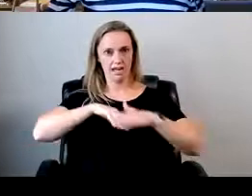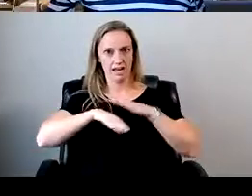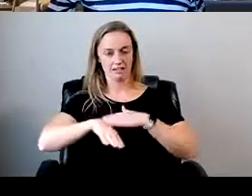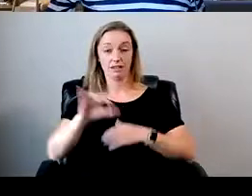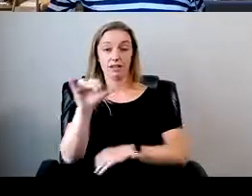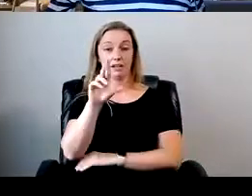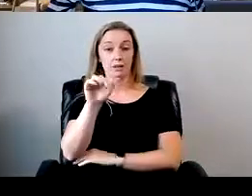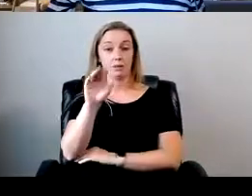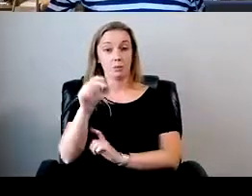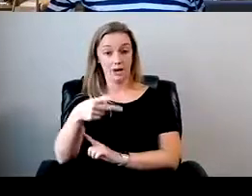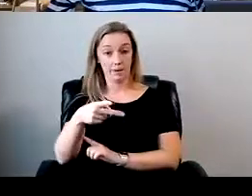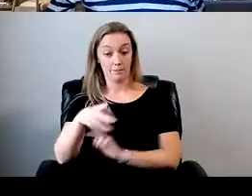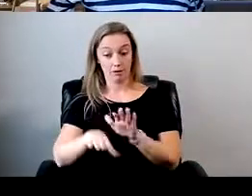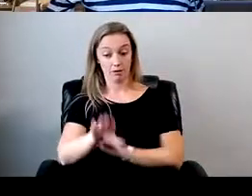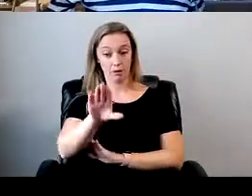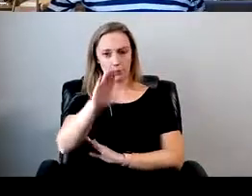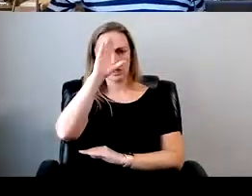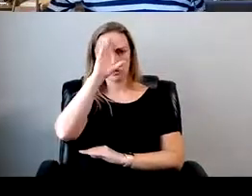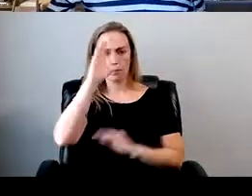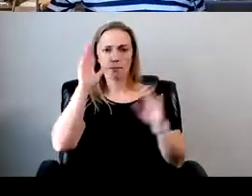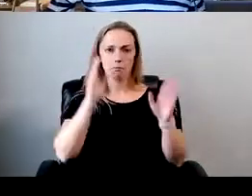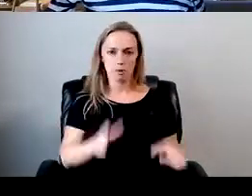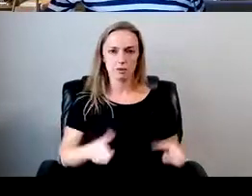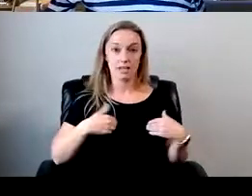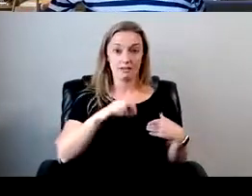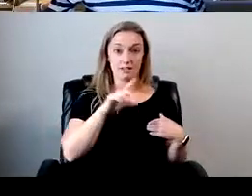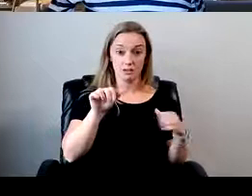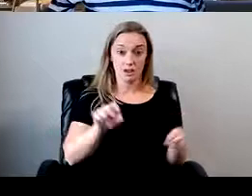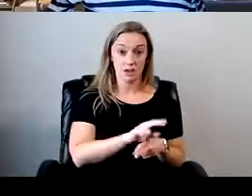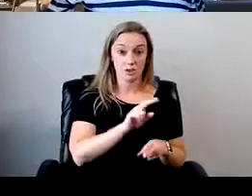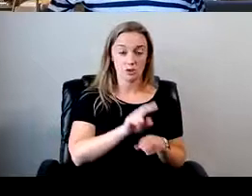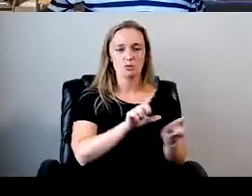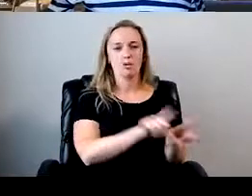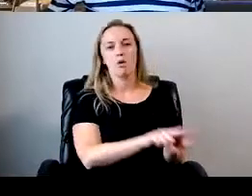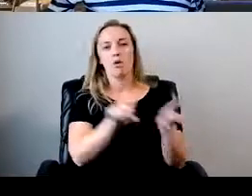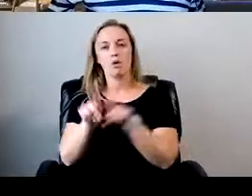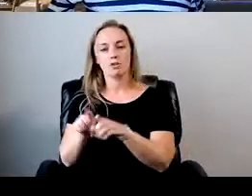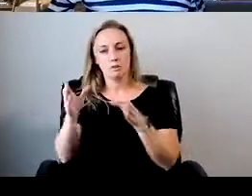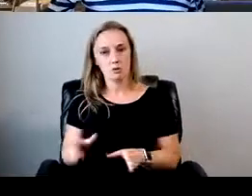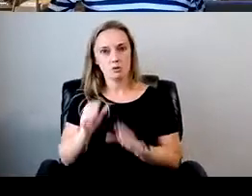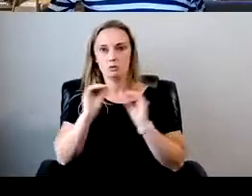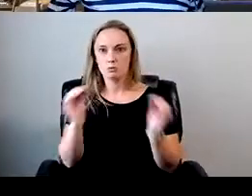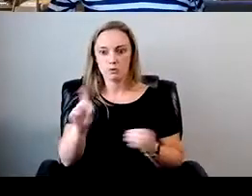that that can be used by someone with a disability or someone who doesn't. It's kind of got an equal footing,